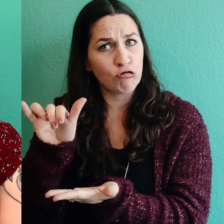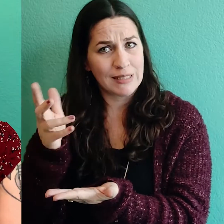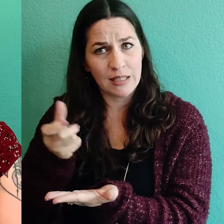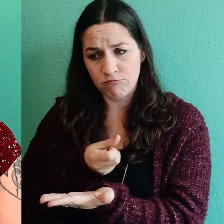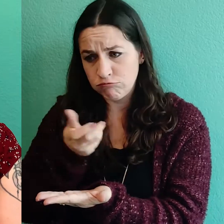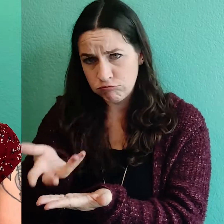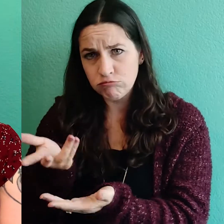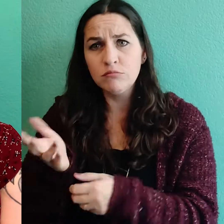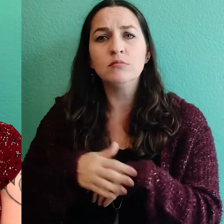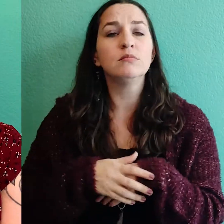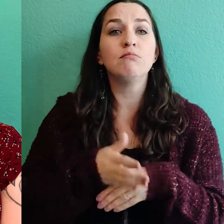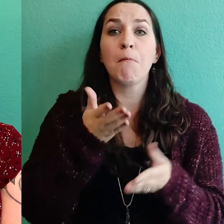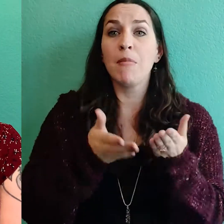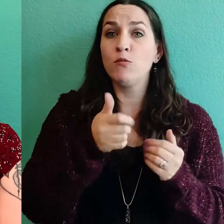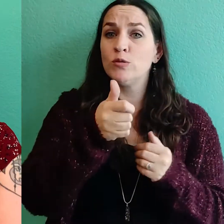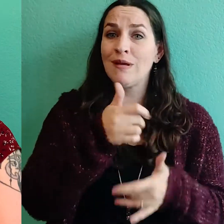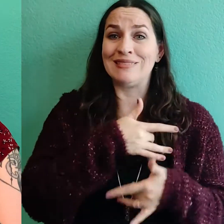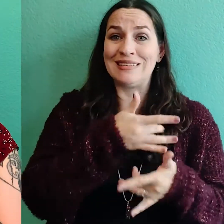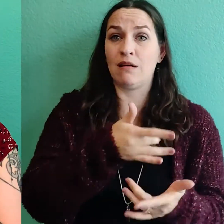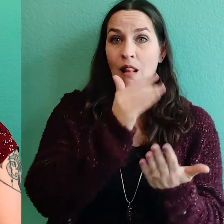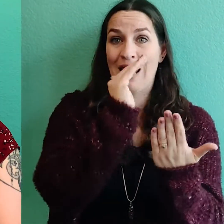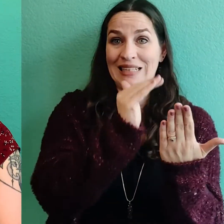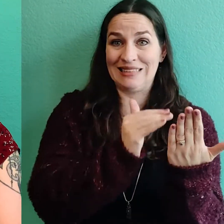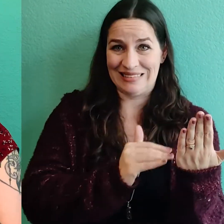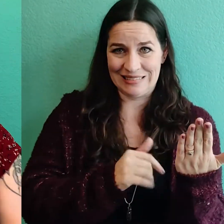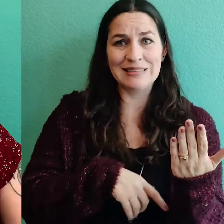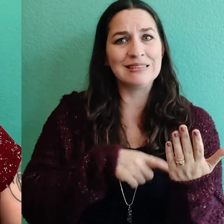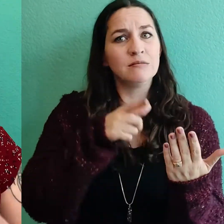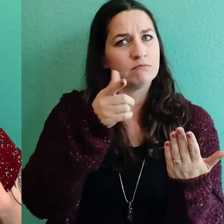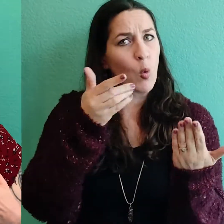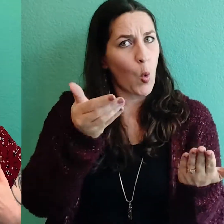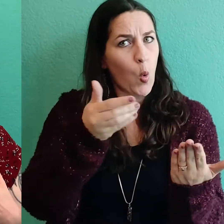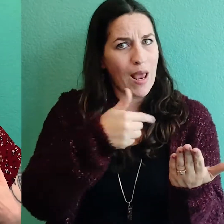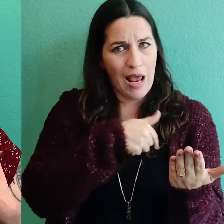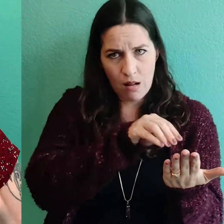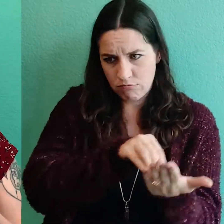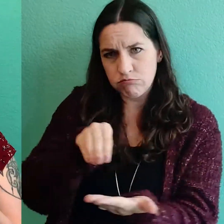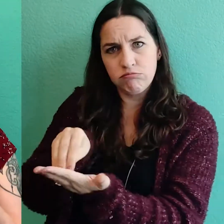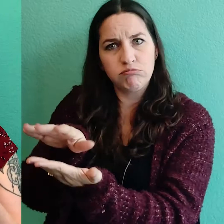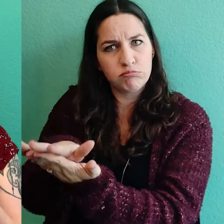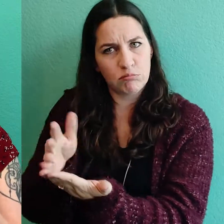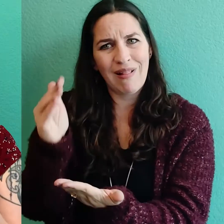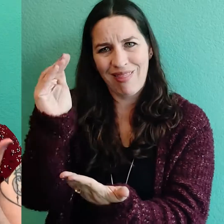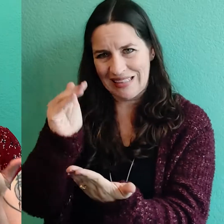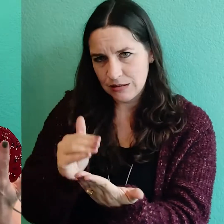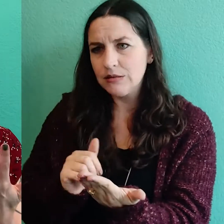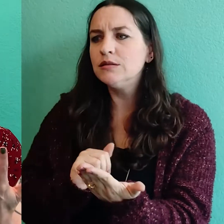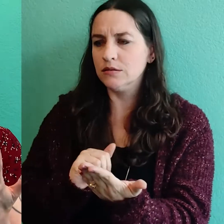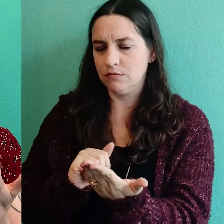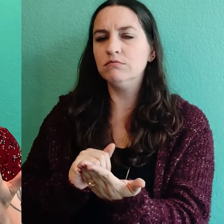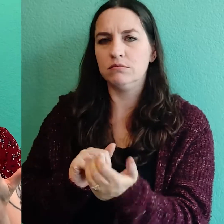and you make lists, lists, lists, lists - whatever that is, whatever your overthinking style is, do that on a page and then I want